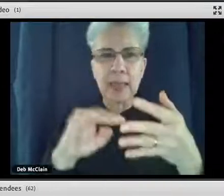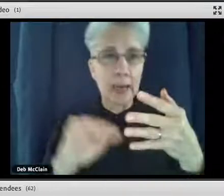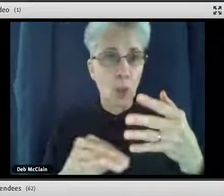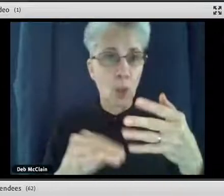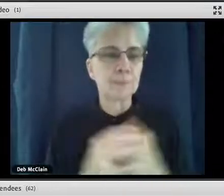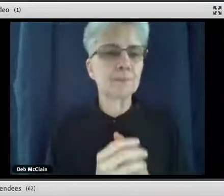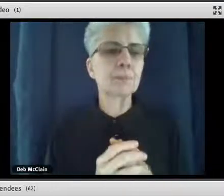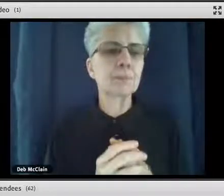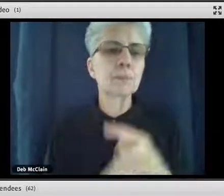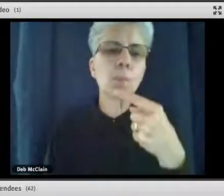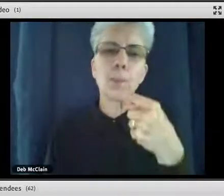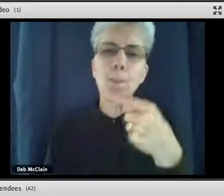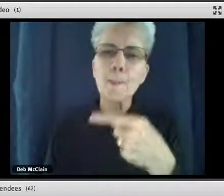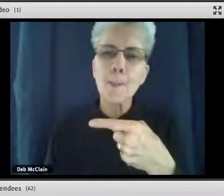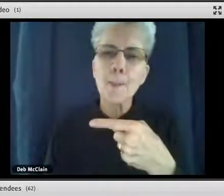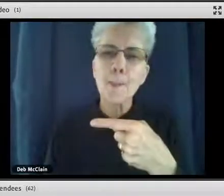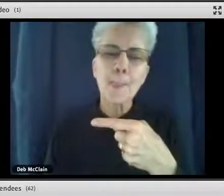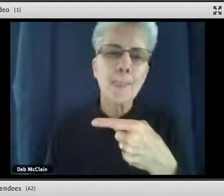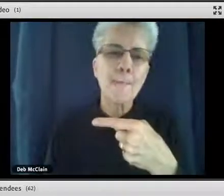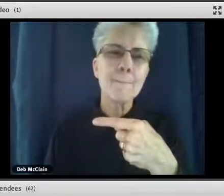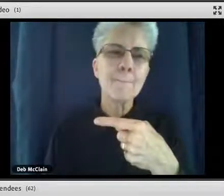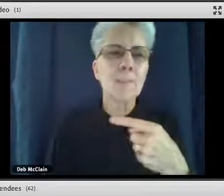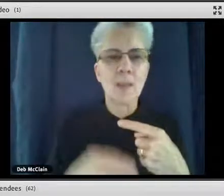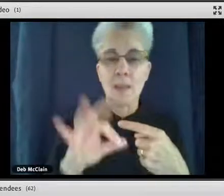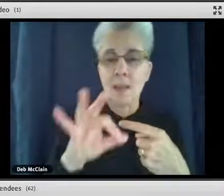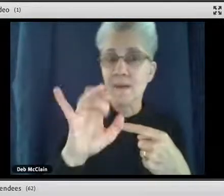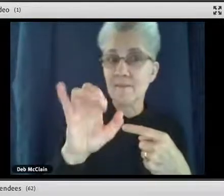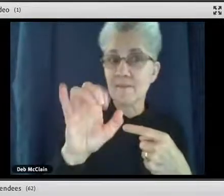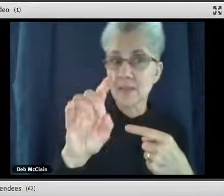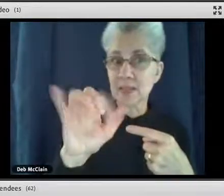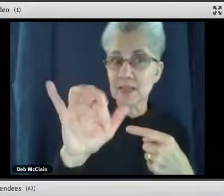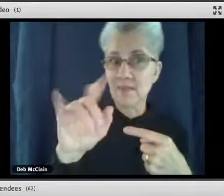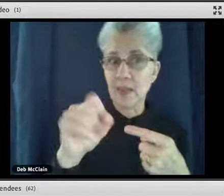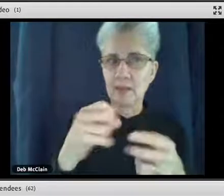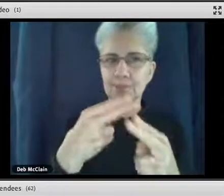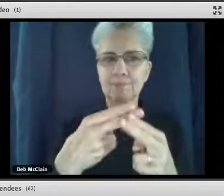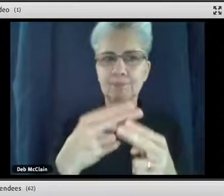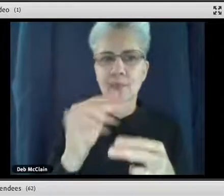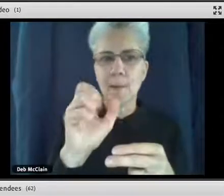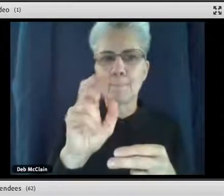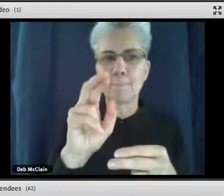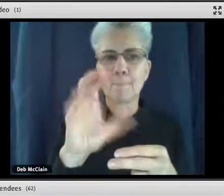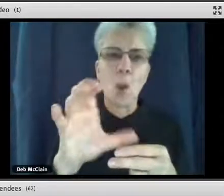So...fixed fields are what I call a MARC thing.